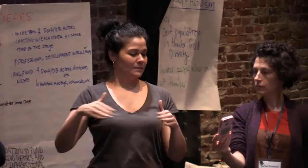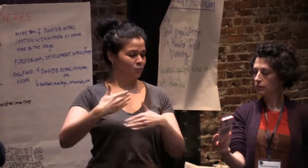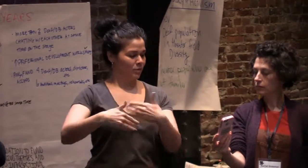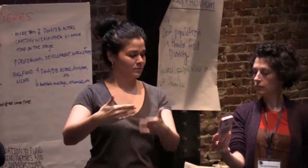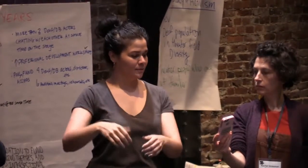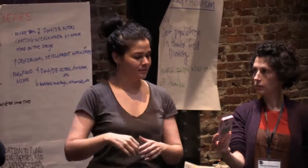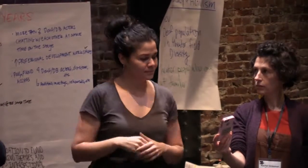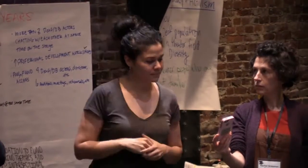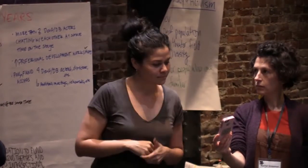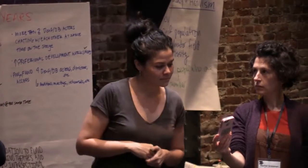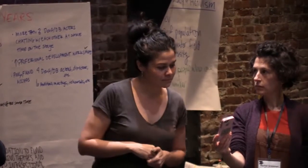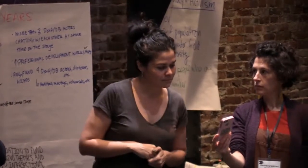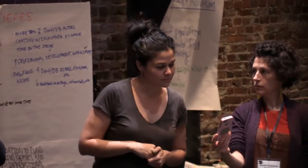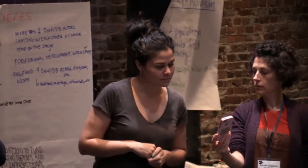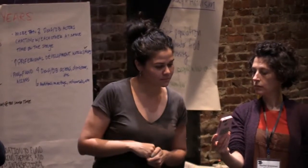She'd like me to share her commitment.